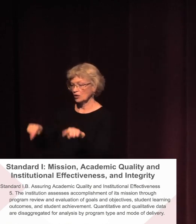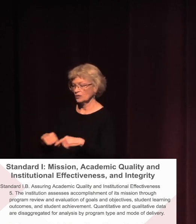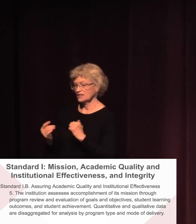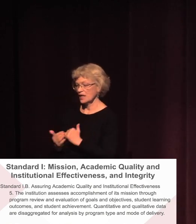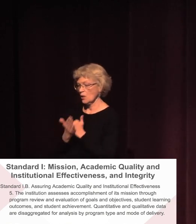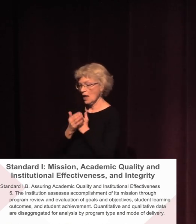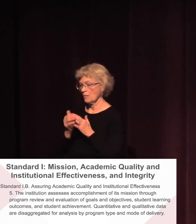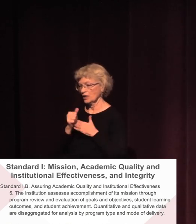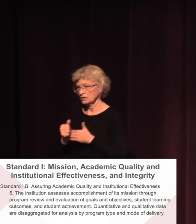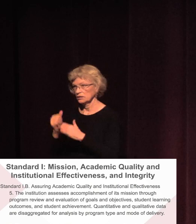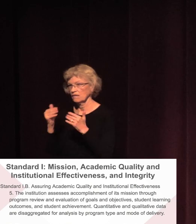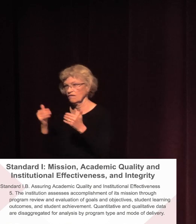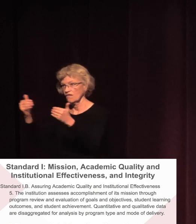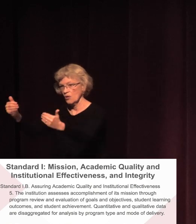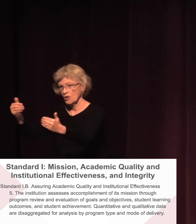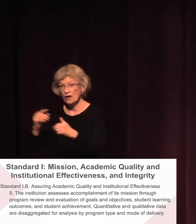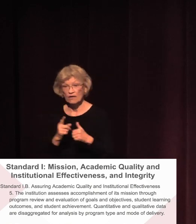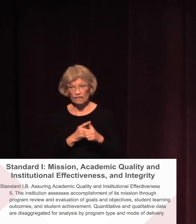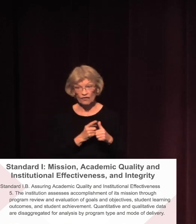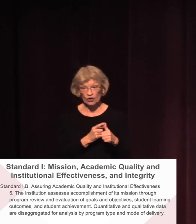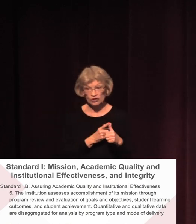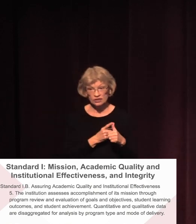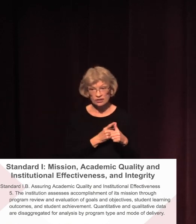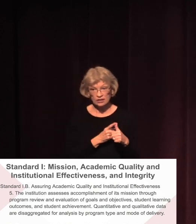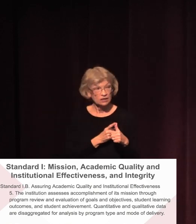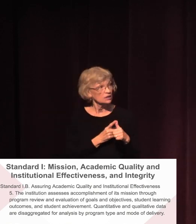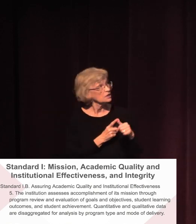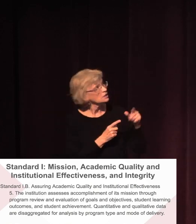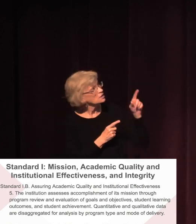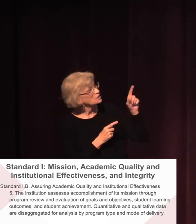planning and this spring we will be working too lay out documents that help us move forward on those.